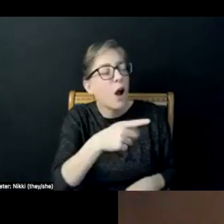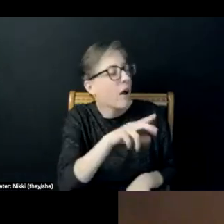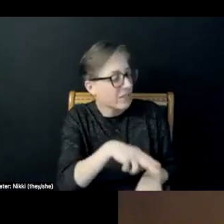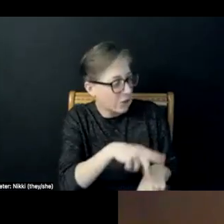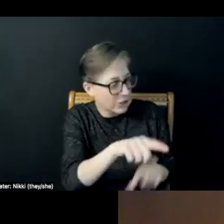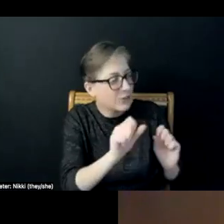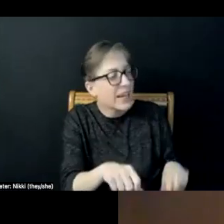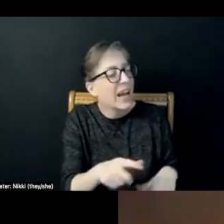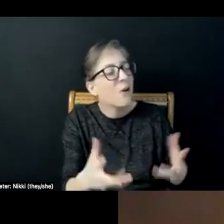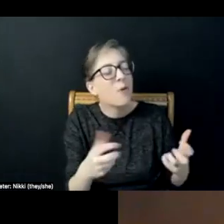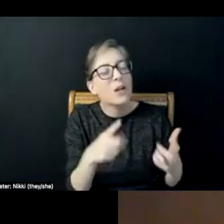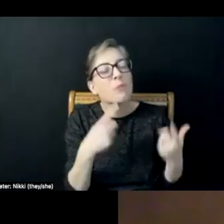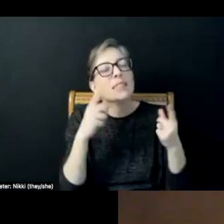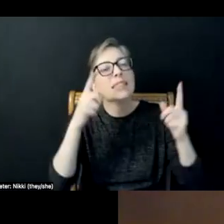But there was just this feeling of